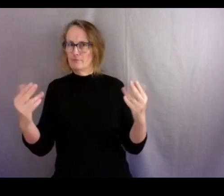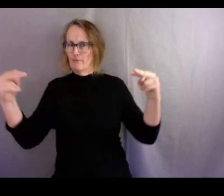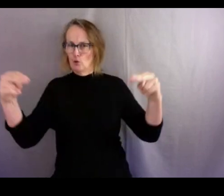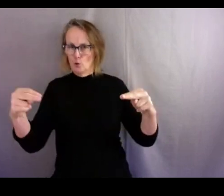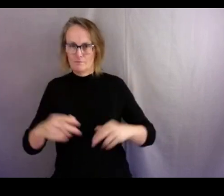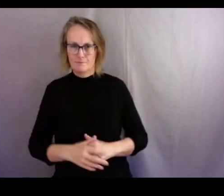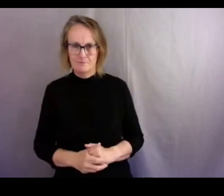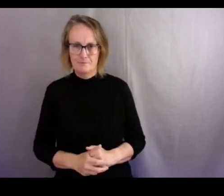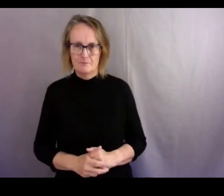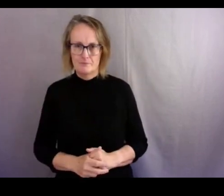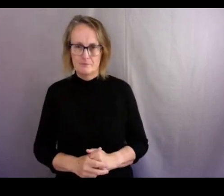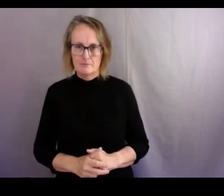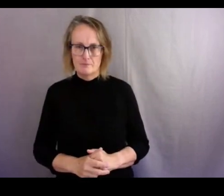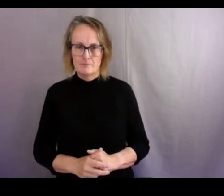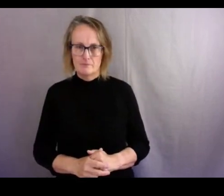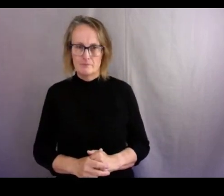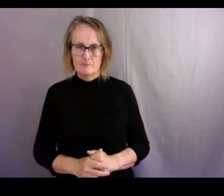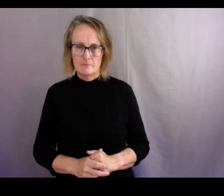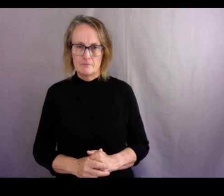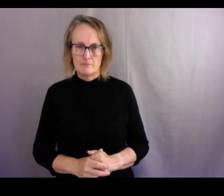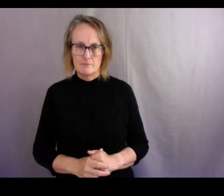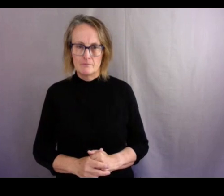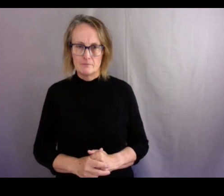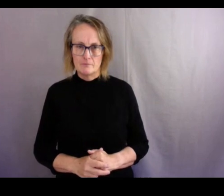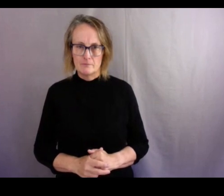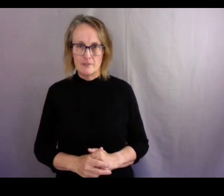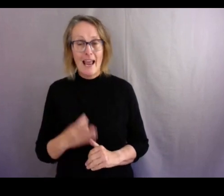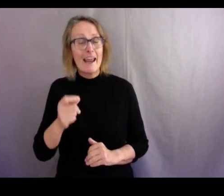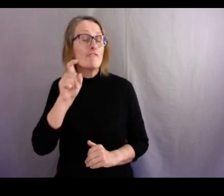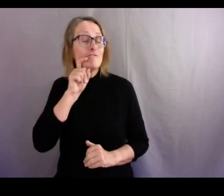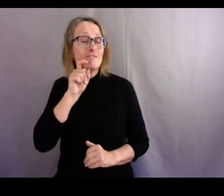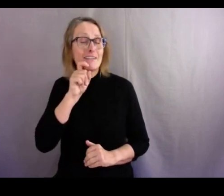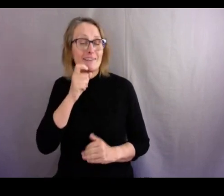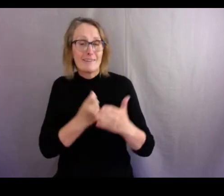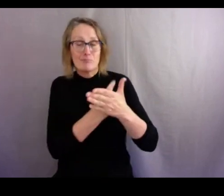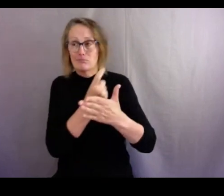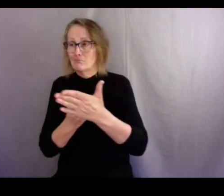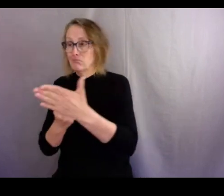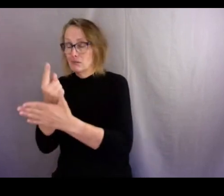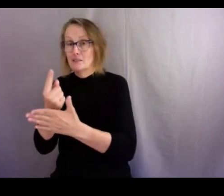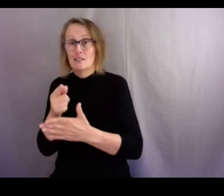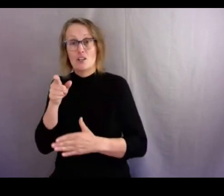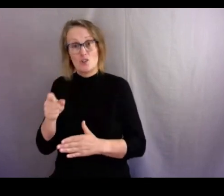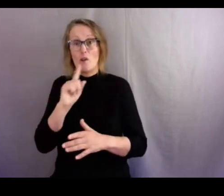for promenade, and everything is about death. He used a vocabulary from the time of dinosaurs